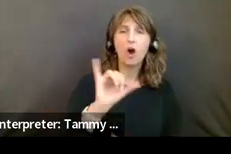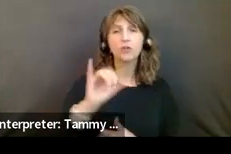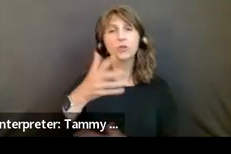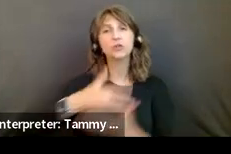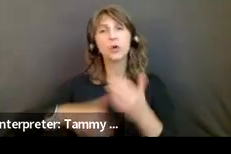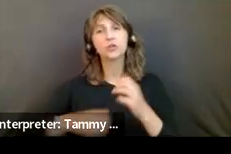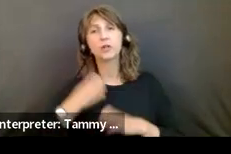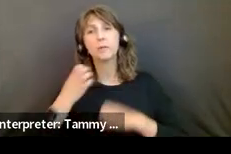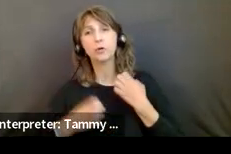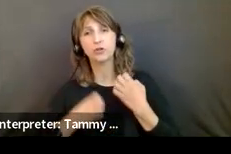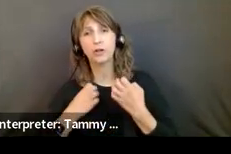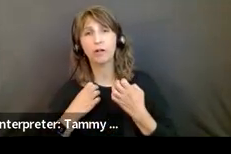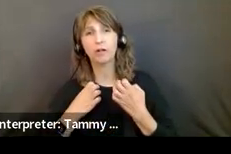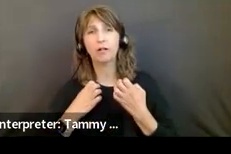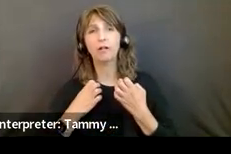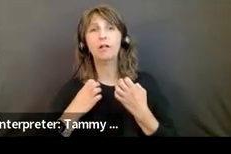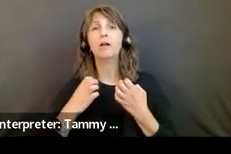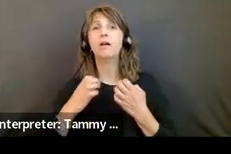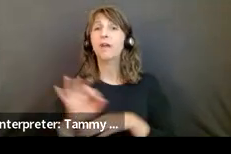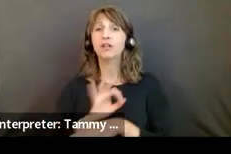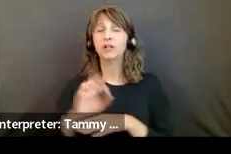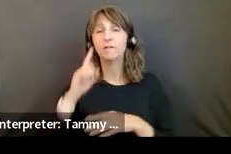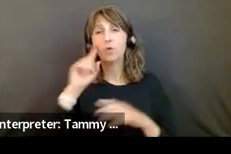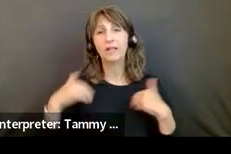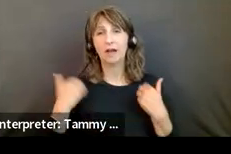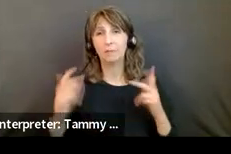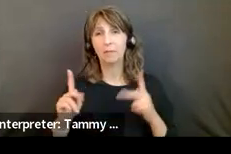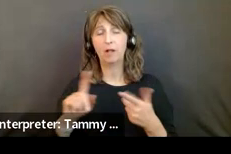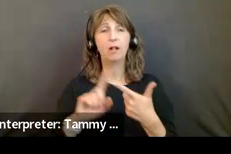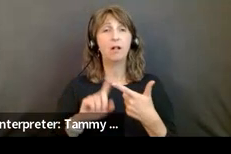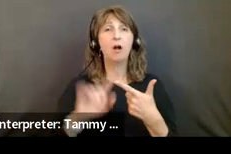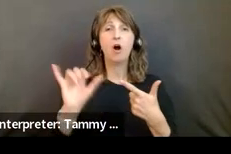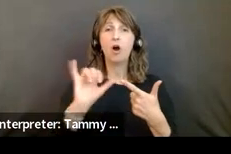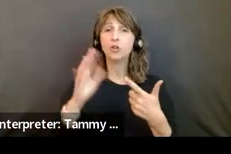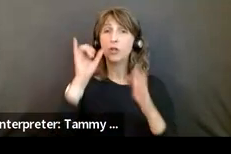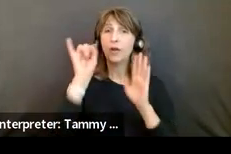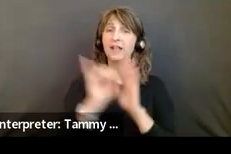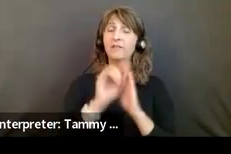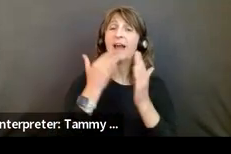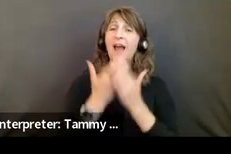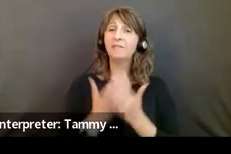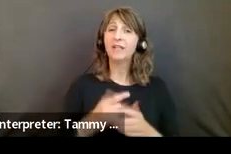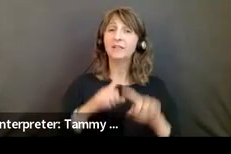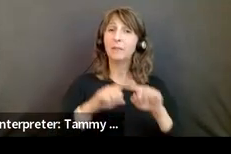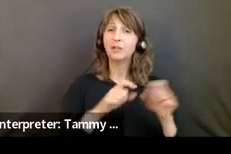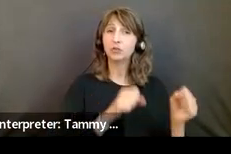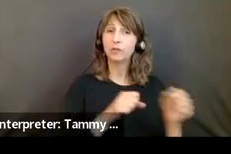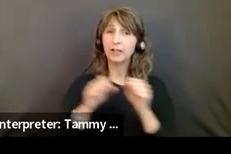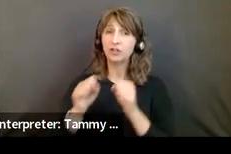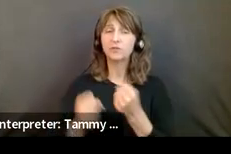I also want to identify evidence-based strategies for promoting academic and social emotional success in adolescence.